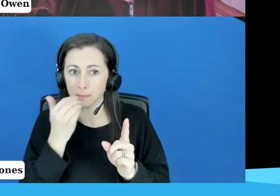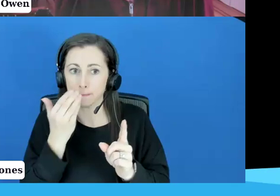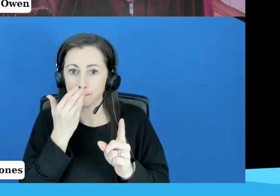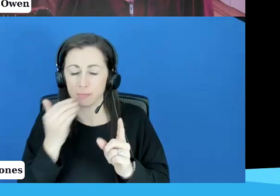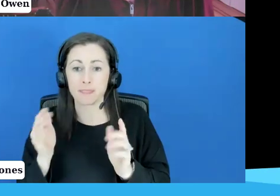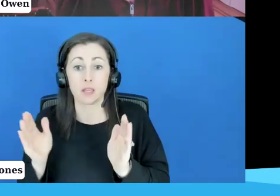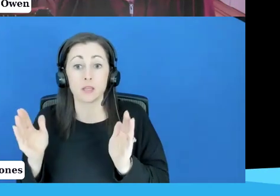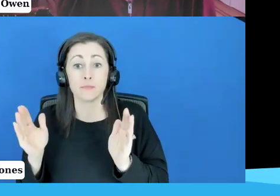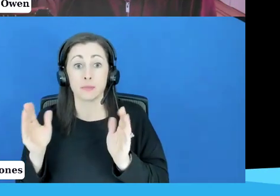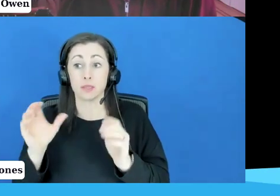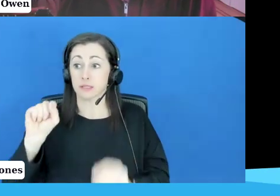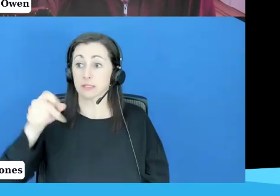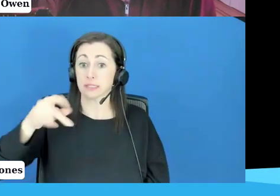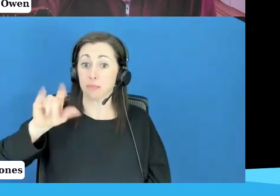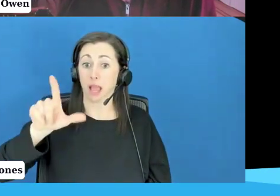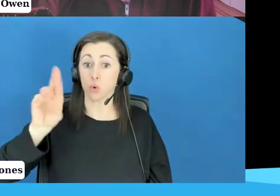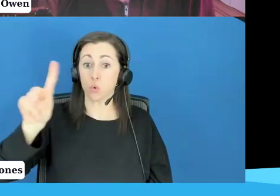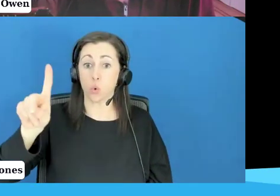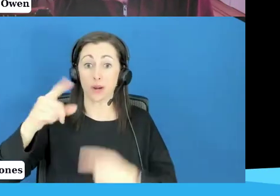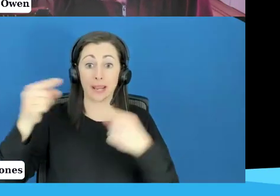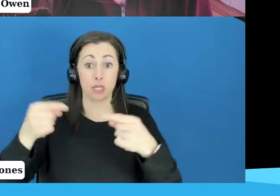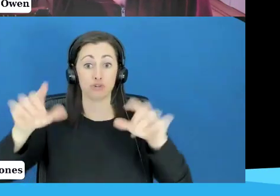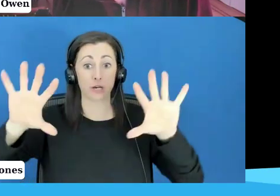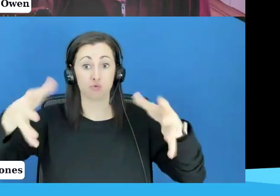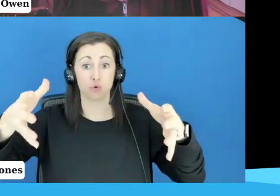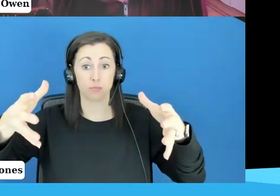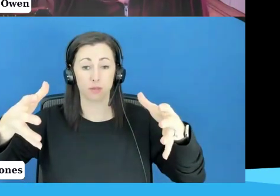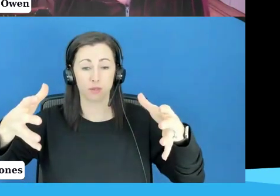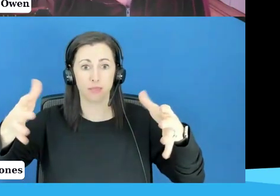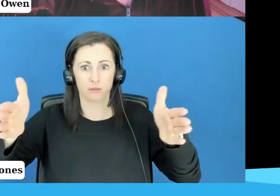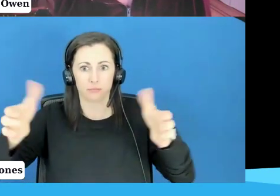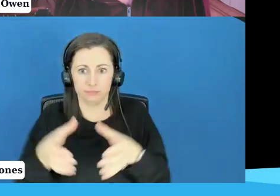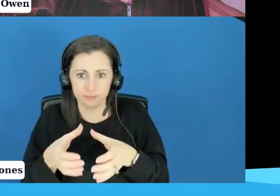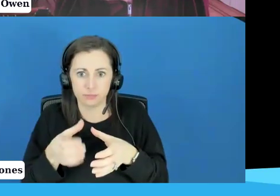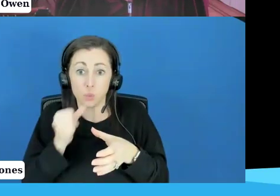Then within the women that choose to have children is even smaller even smaller.